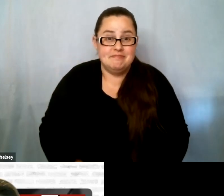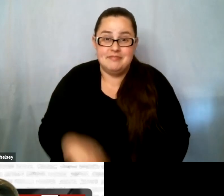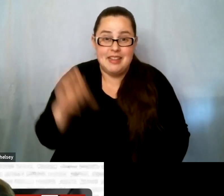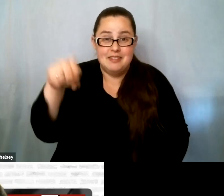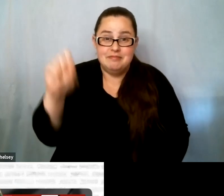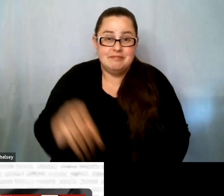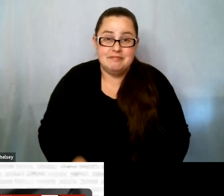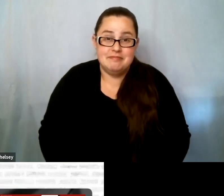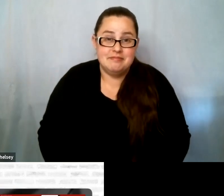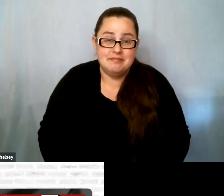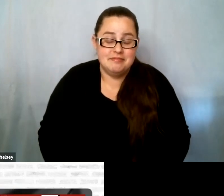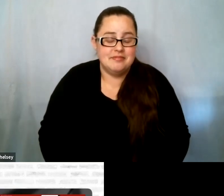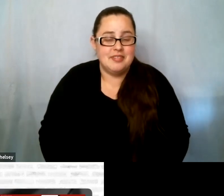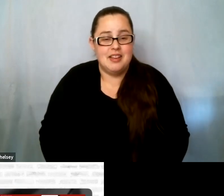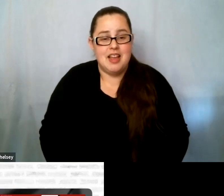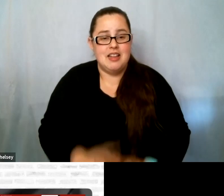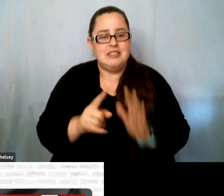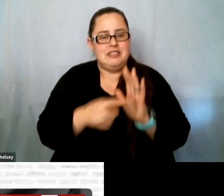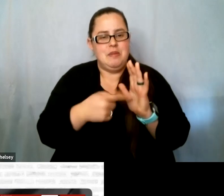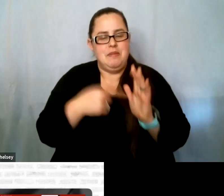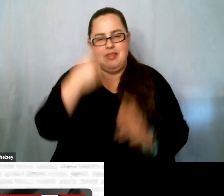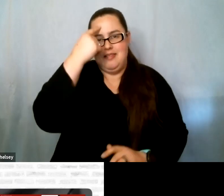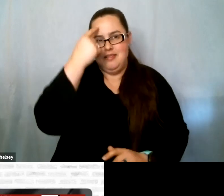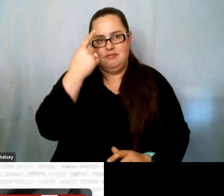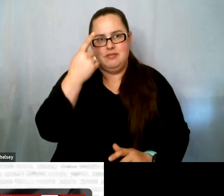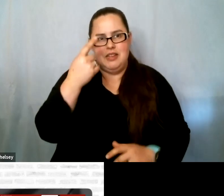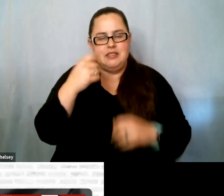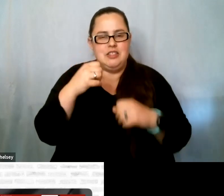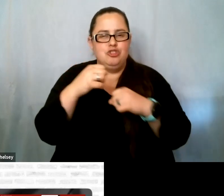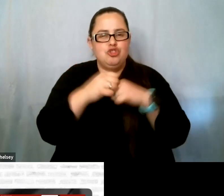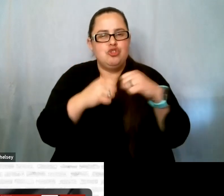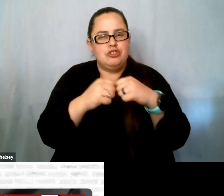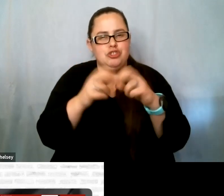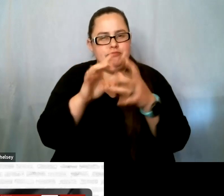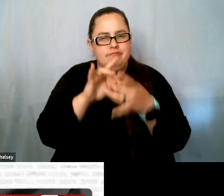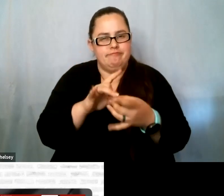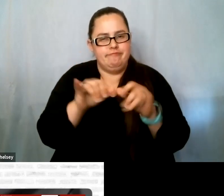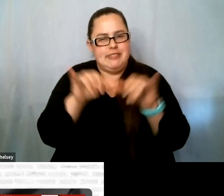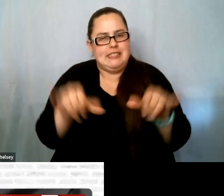And sometimes I think, you know, it's it's a structural thing, right? You know,